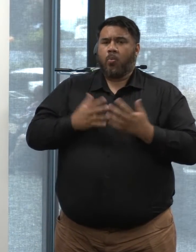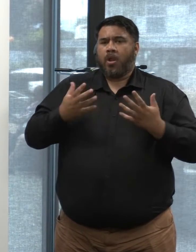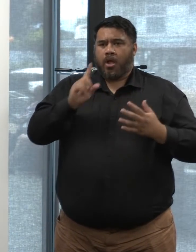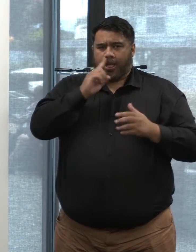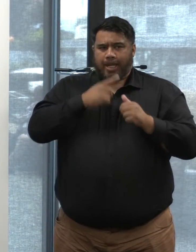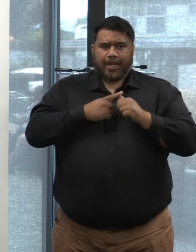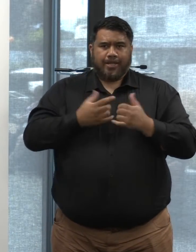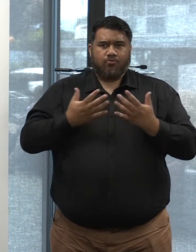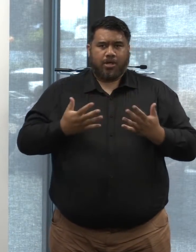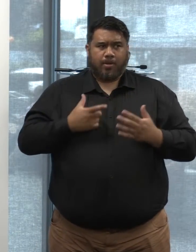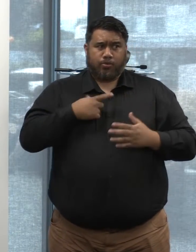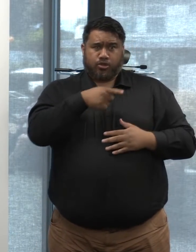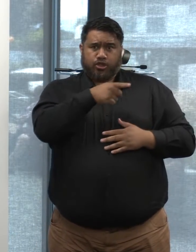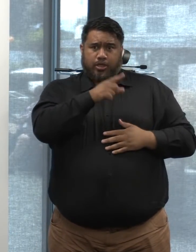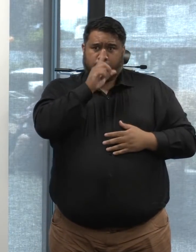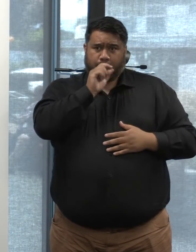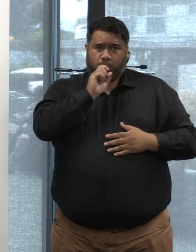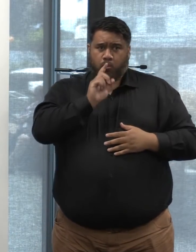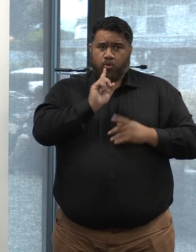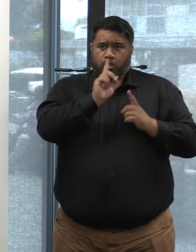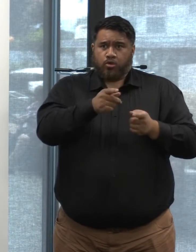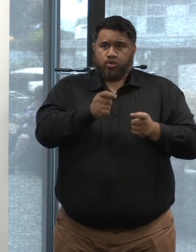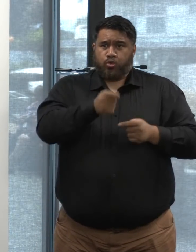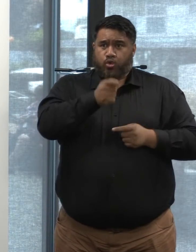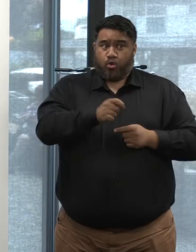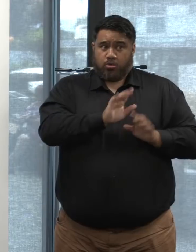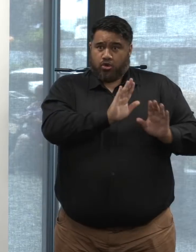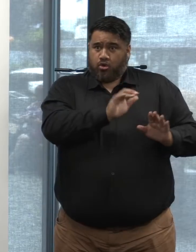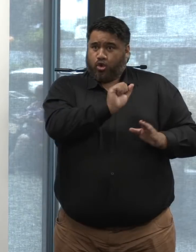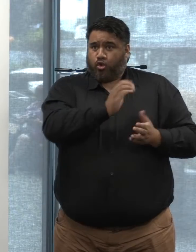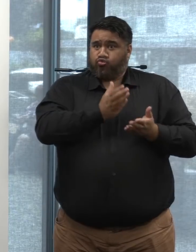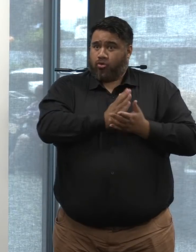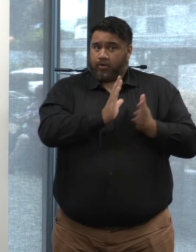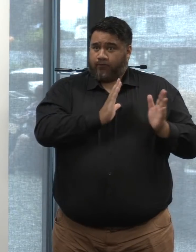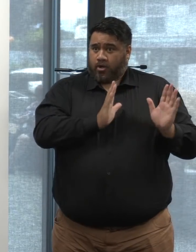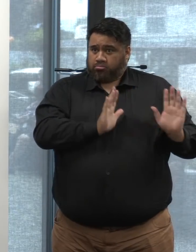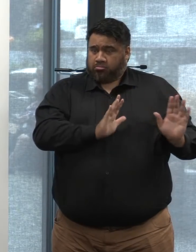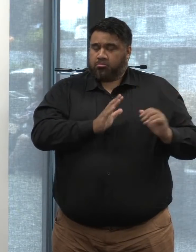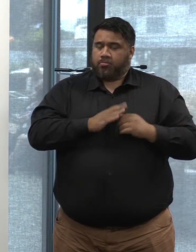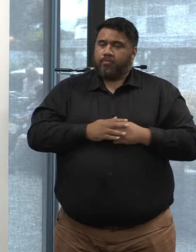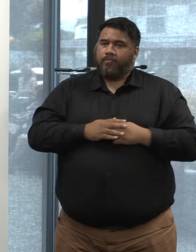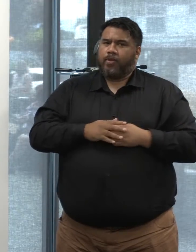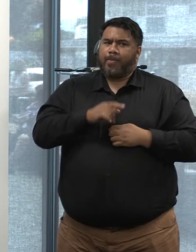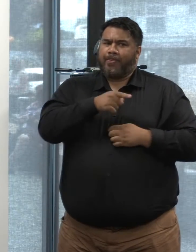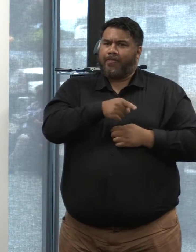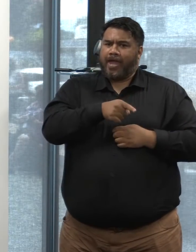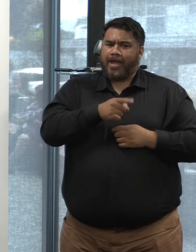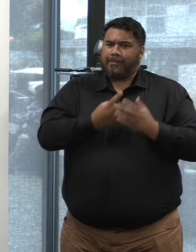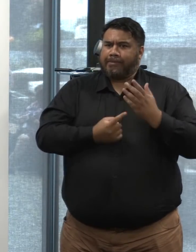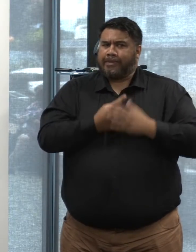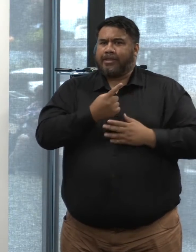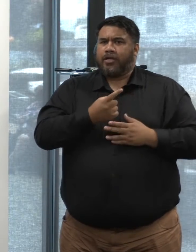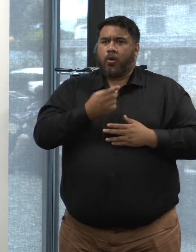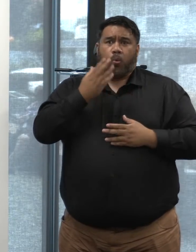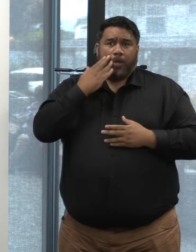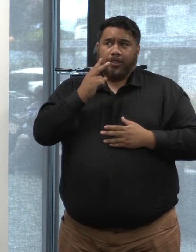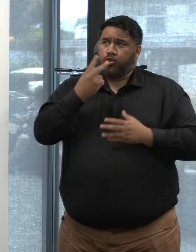Will you apologise to Charlotte Dallas? I don't want to comment